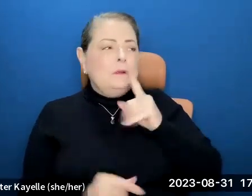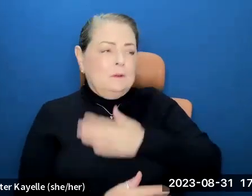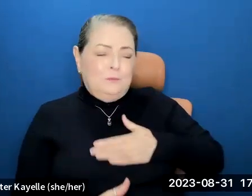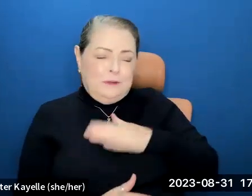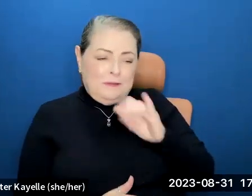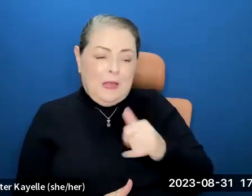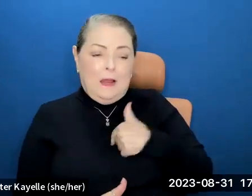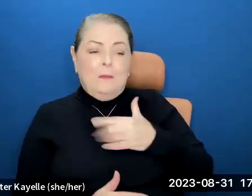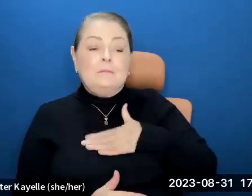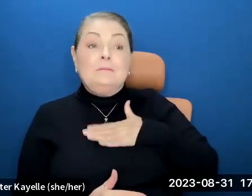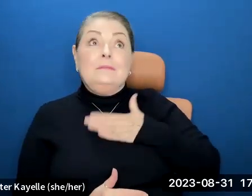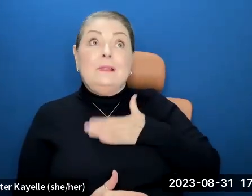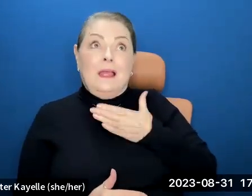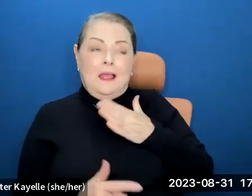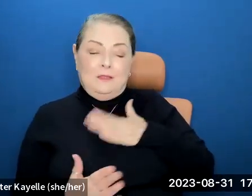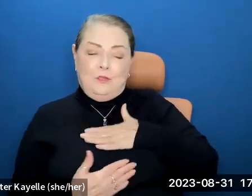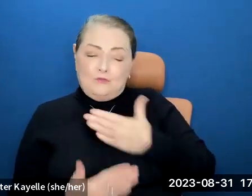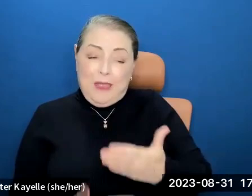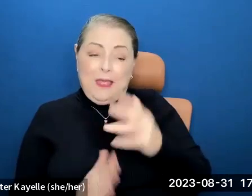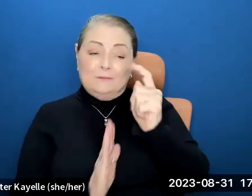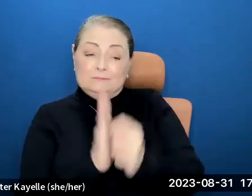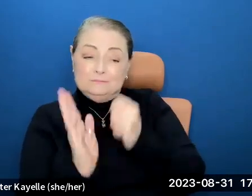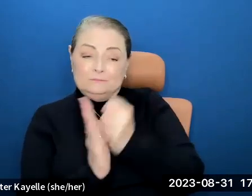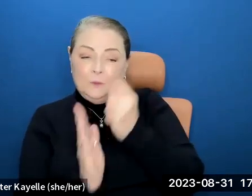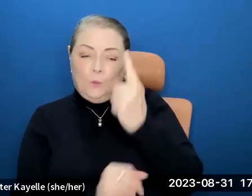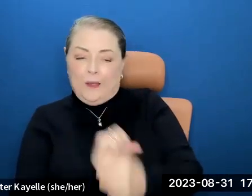I'm glad the grace period is going to be like a year or something that will help a lot I guess my